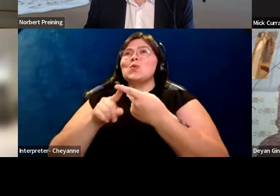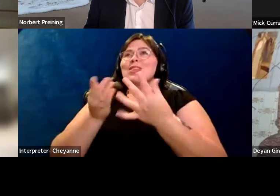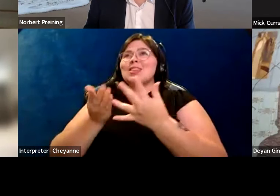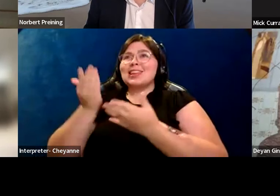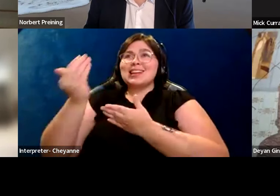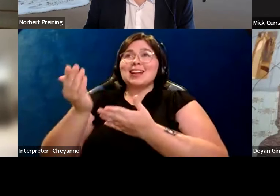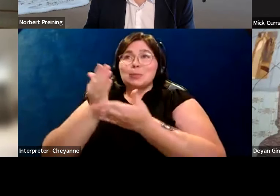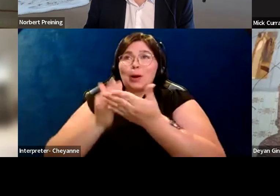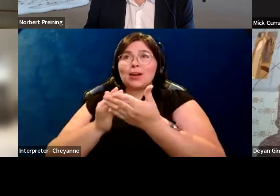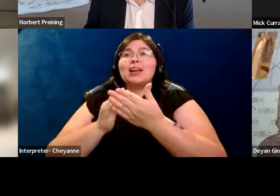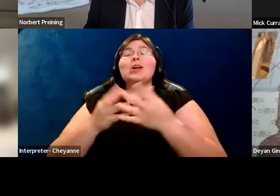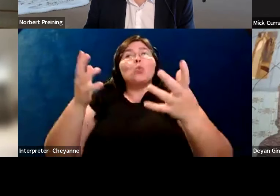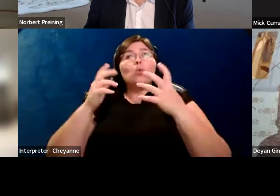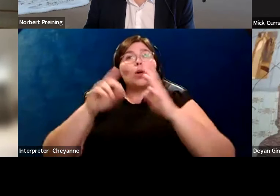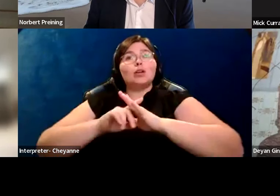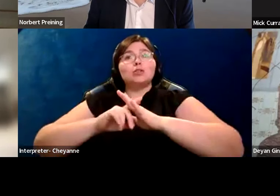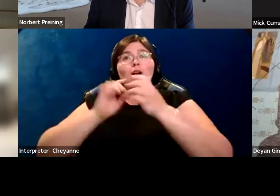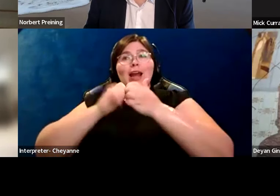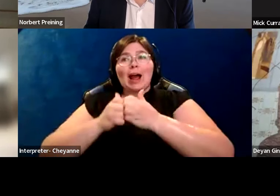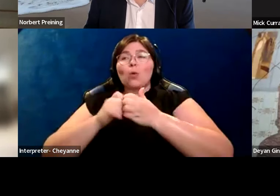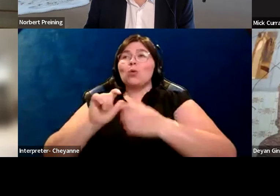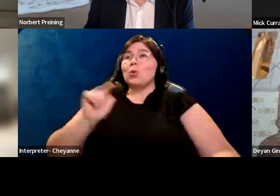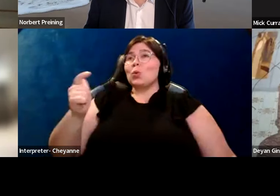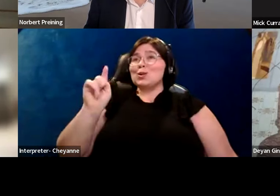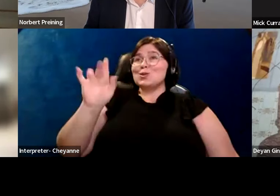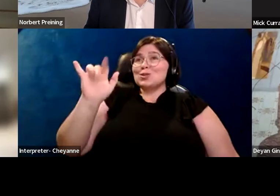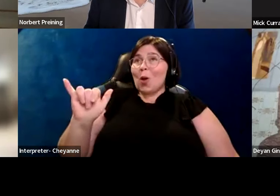And we wanted to start with Tony, who can tell us more specifically